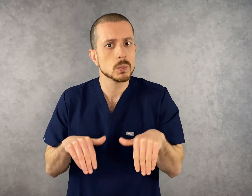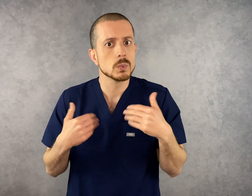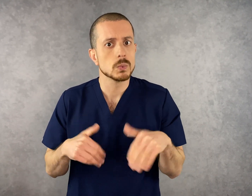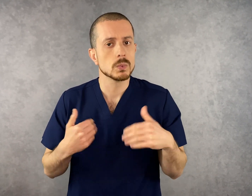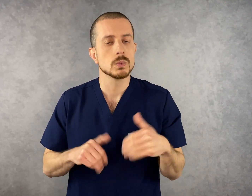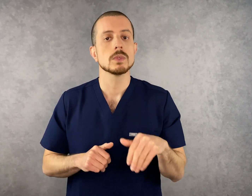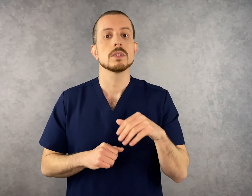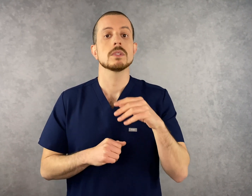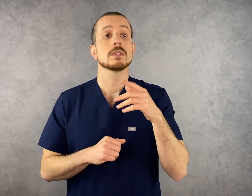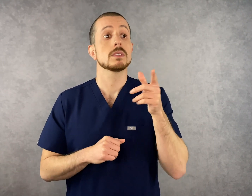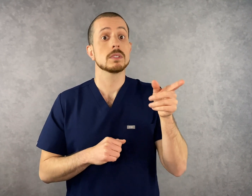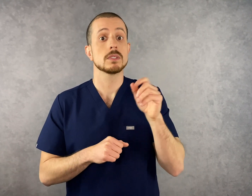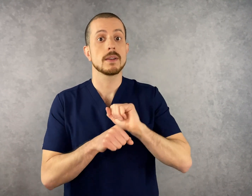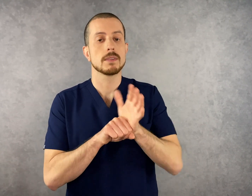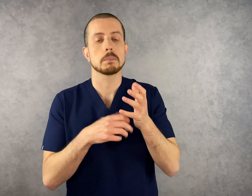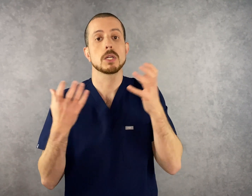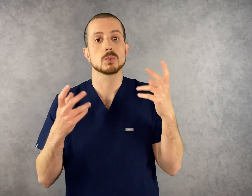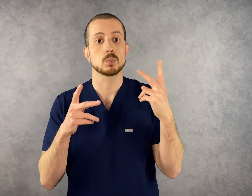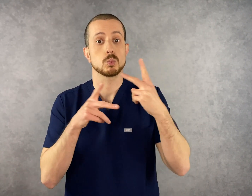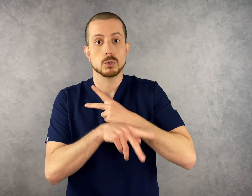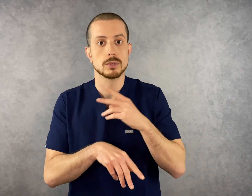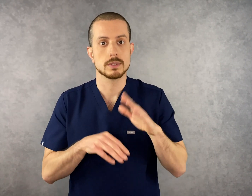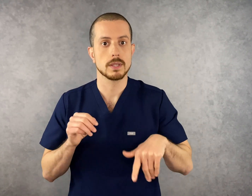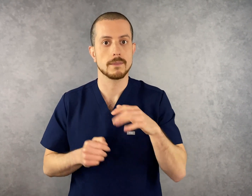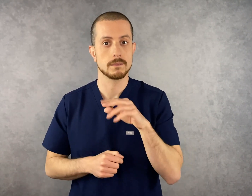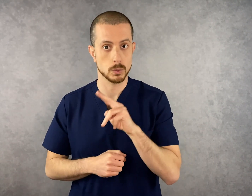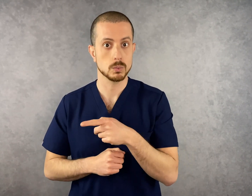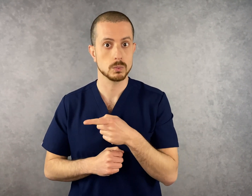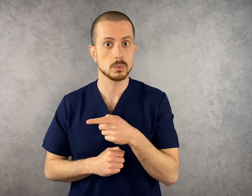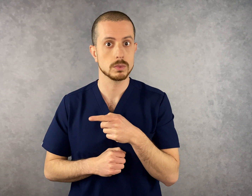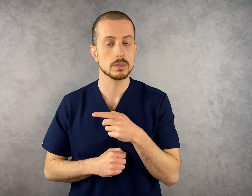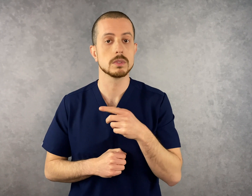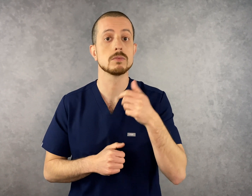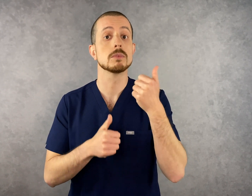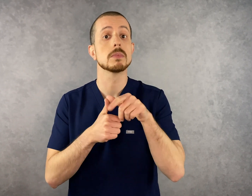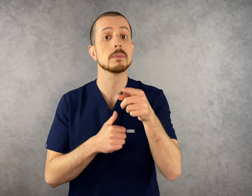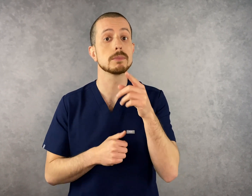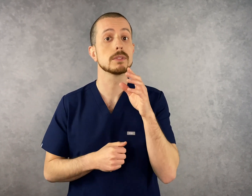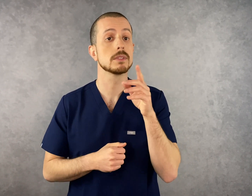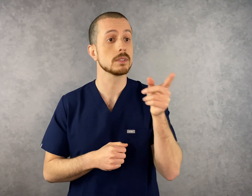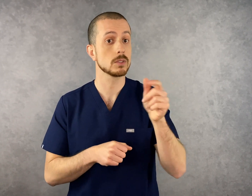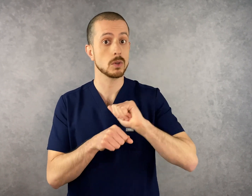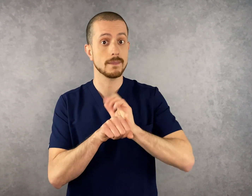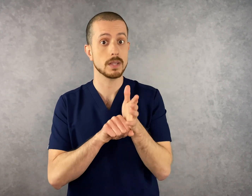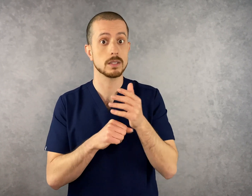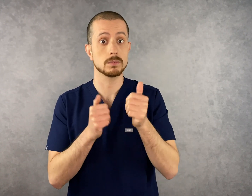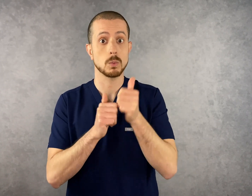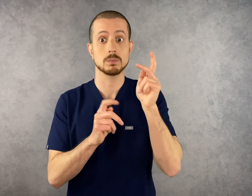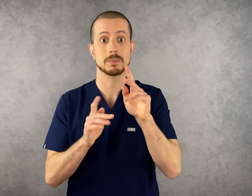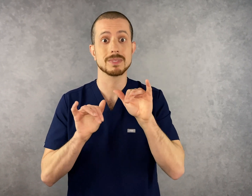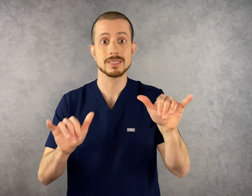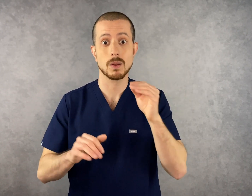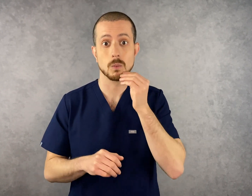However, the coronavirus is so much worse than the flu. Remember that most people are staying home